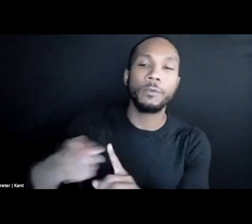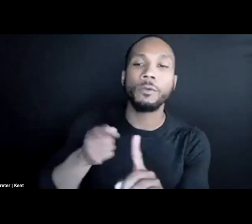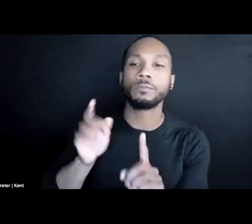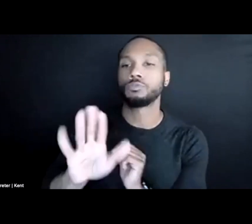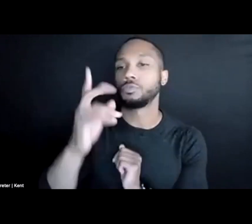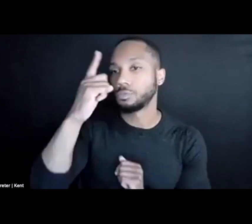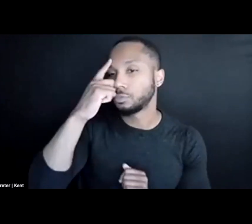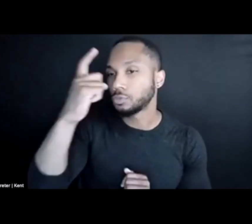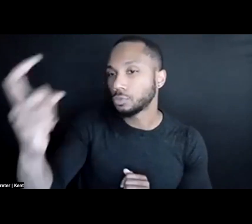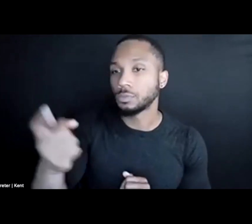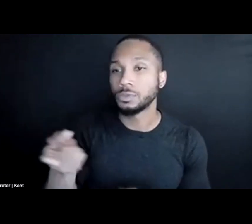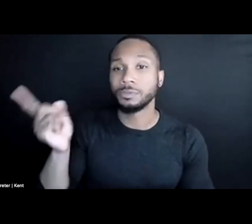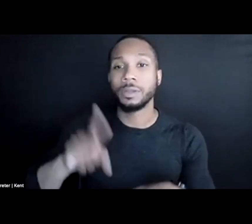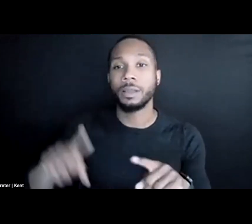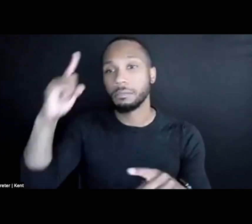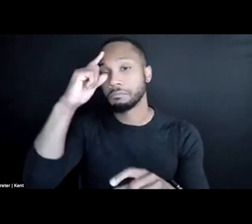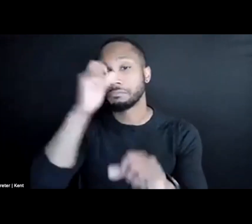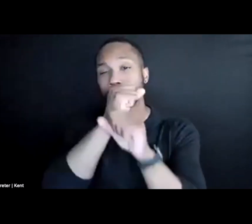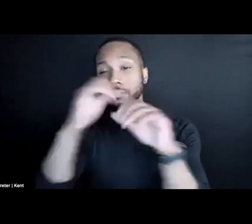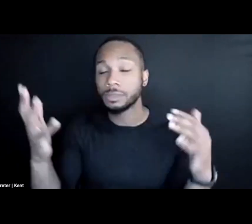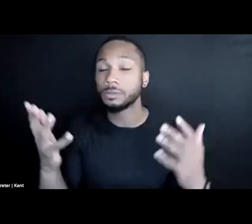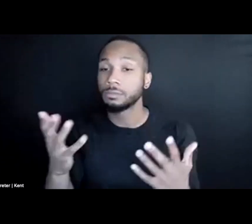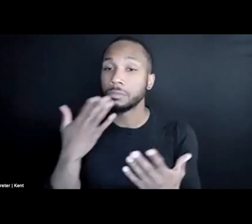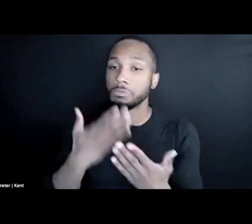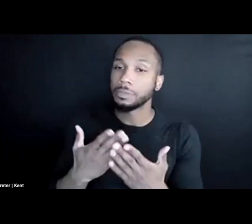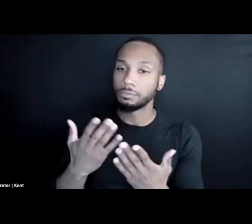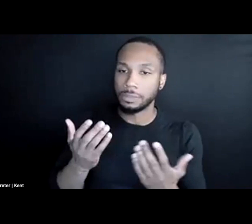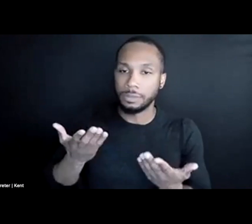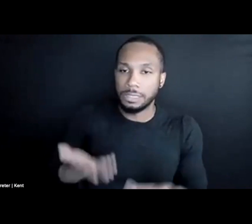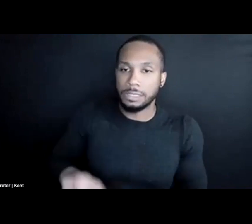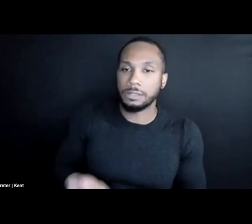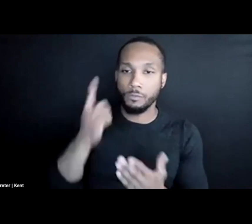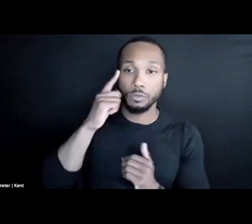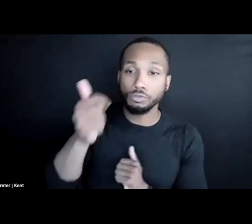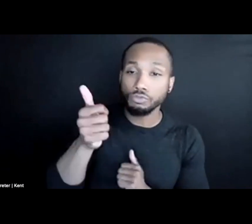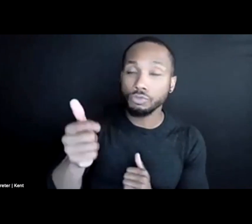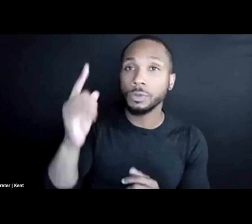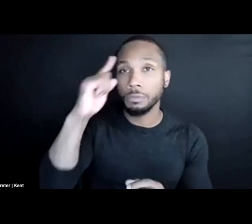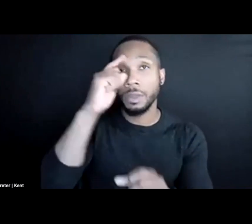You won’t be able to imagine a decent existence for yourself, you imagine your life awake forever.